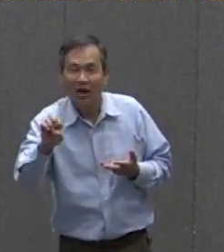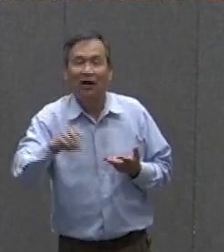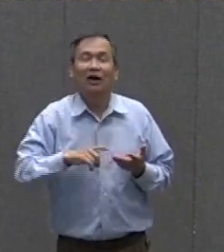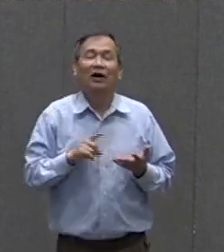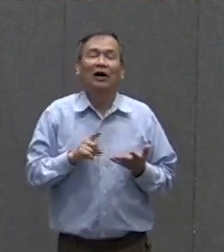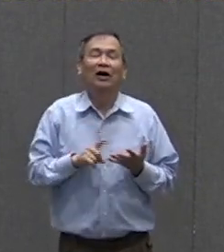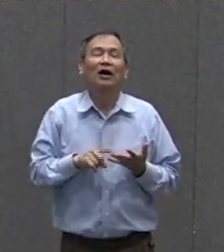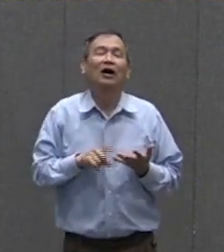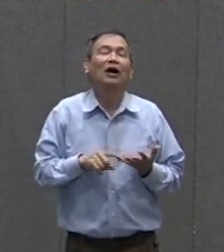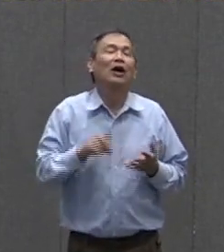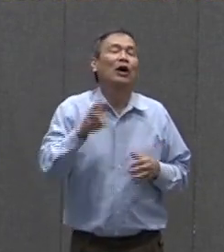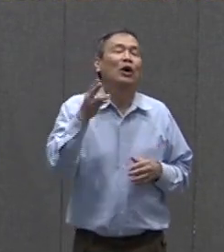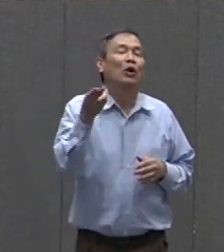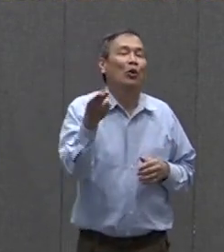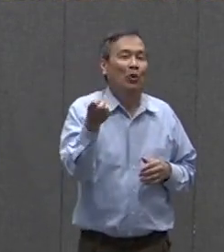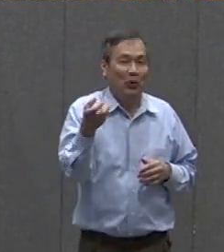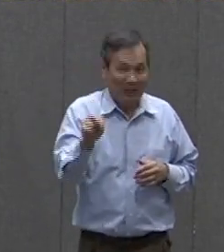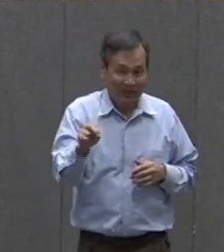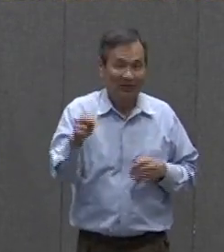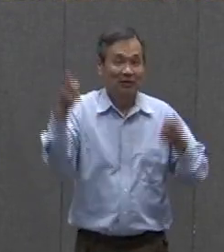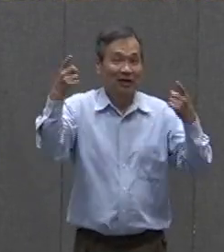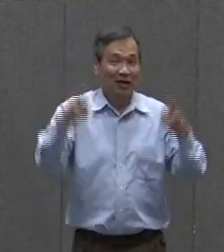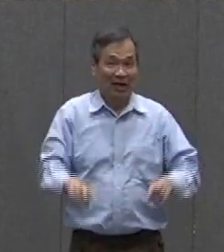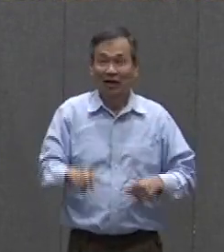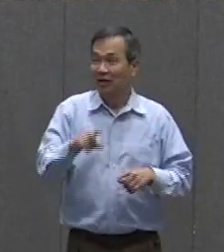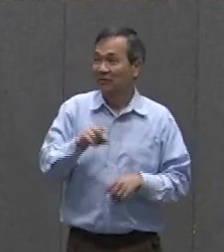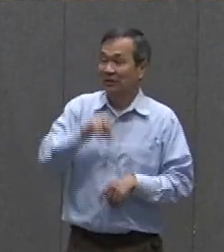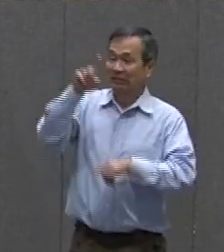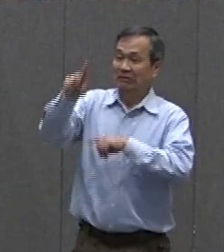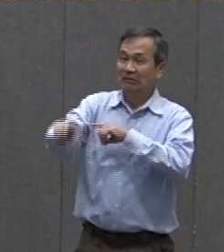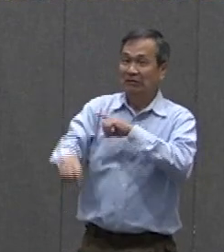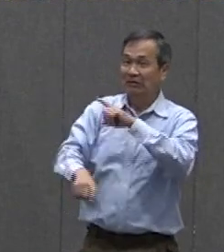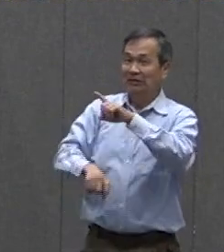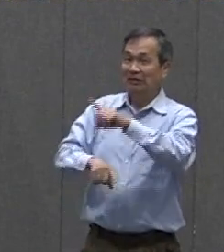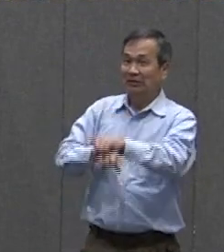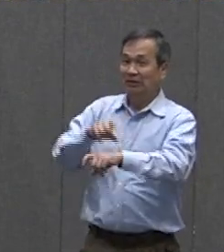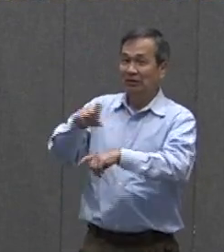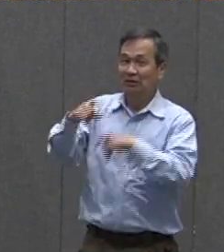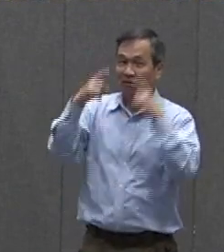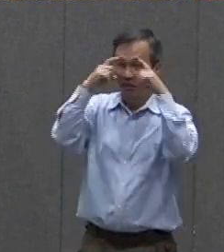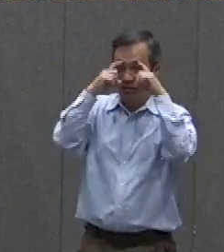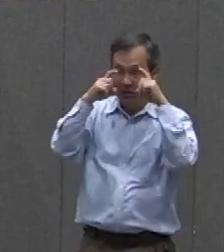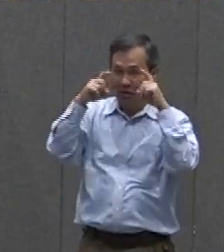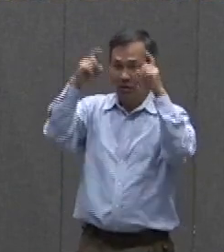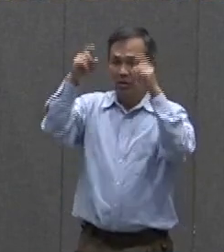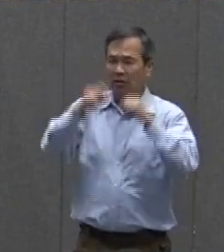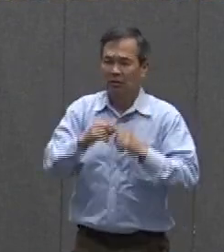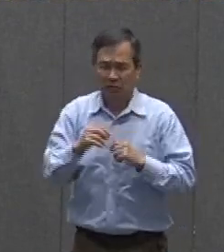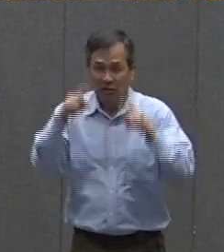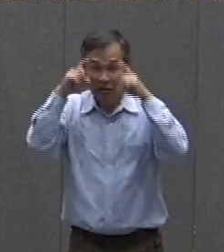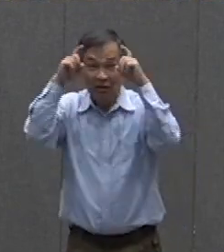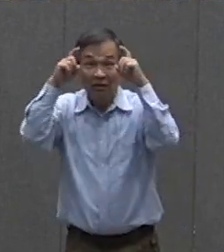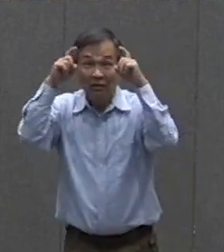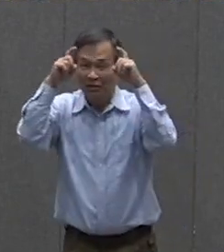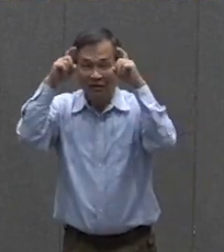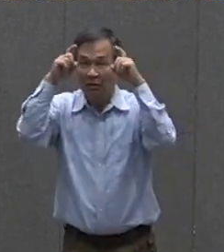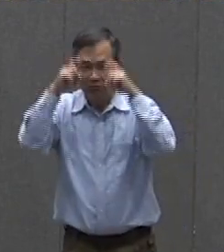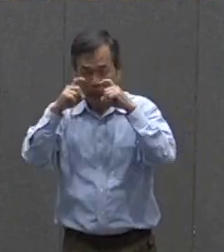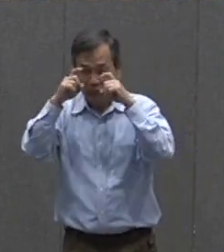That way when you ask those questions, the student has to formulate an answer. Those are called open-ended questions and those questions